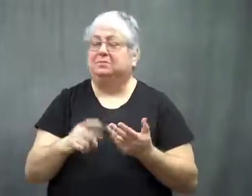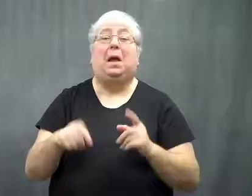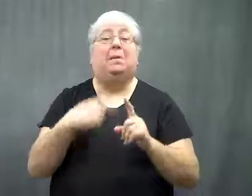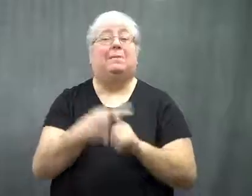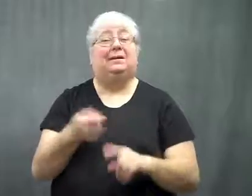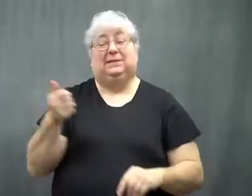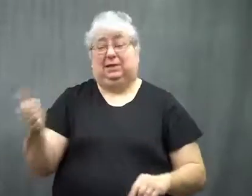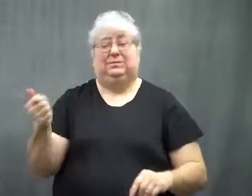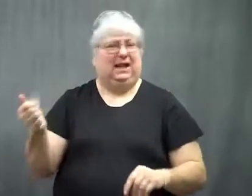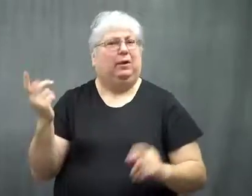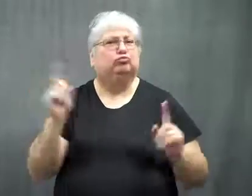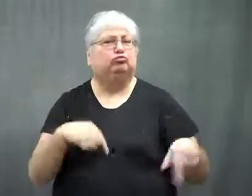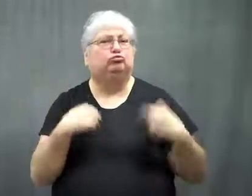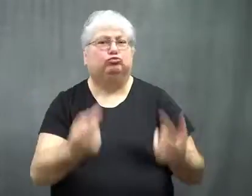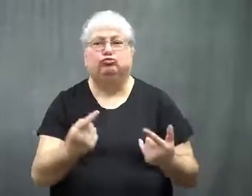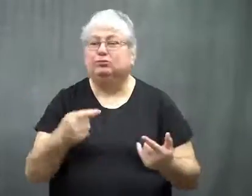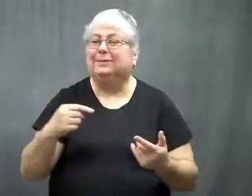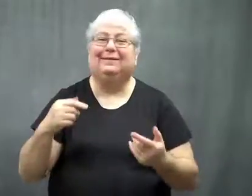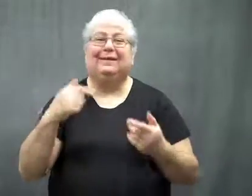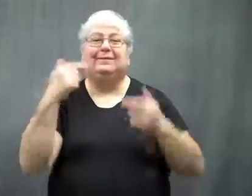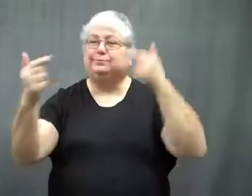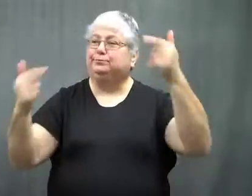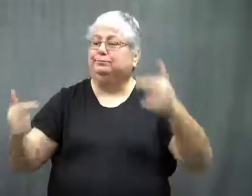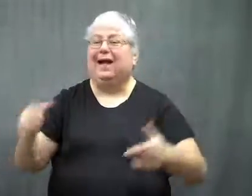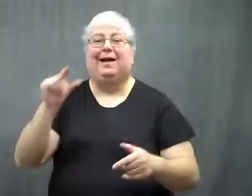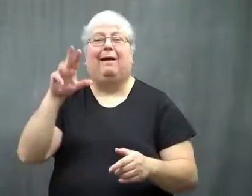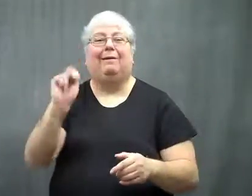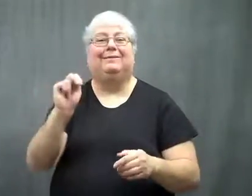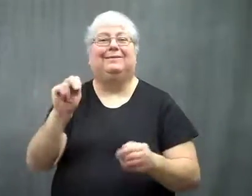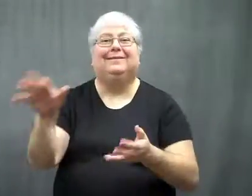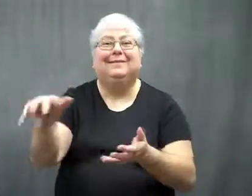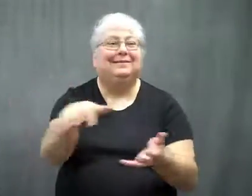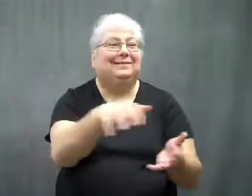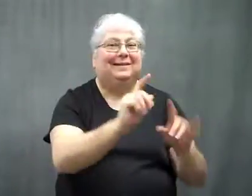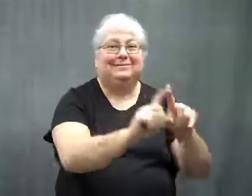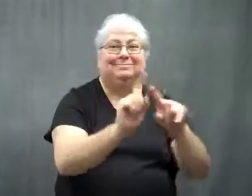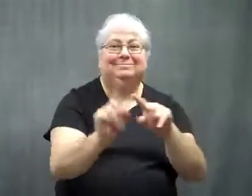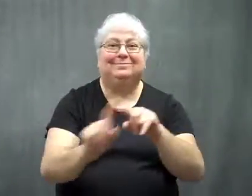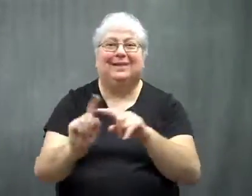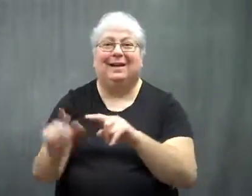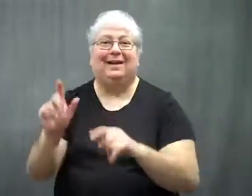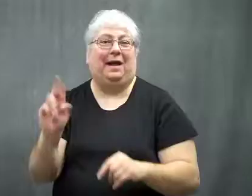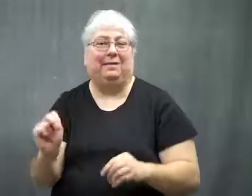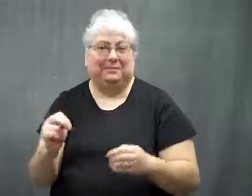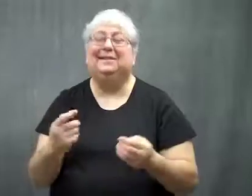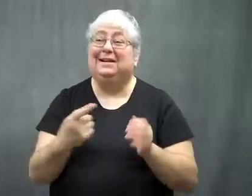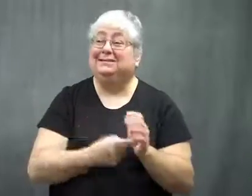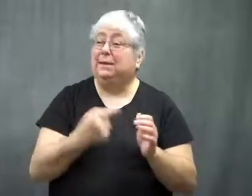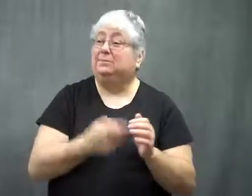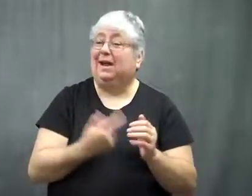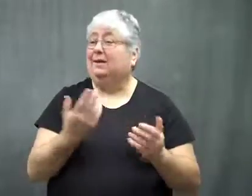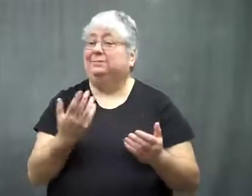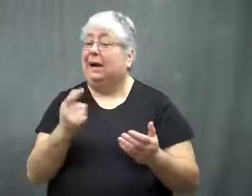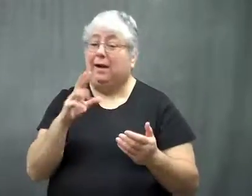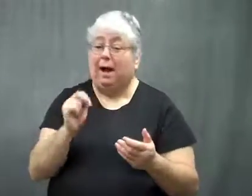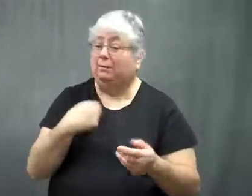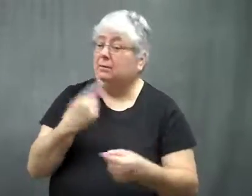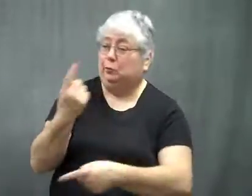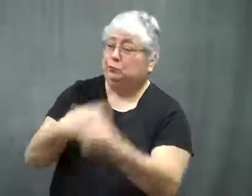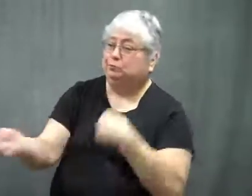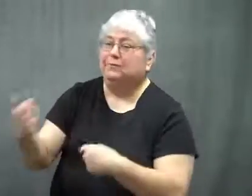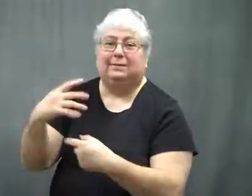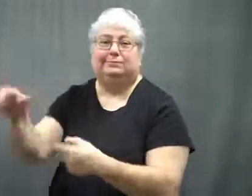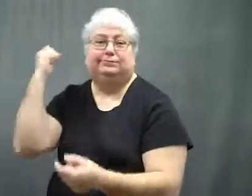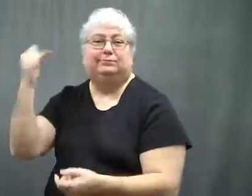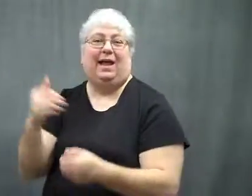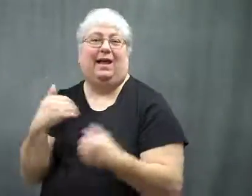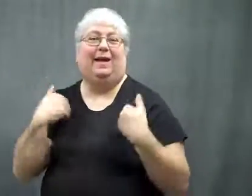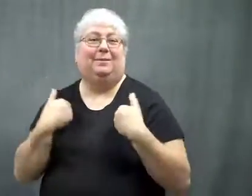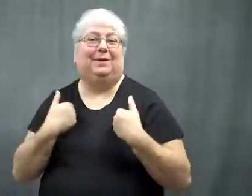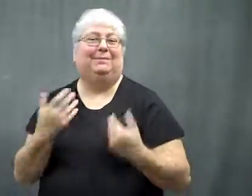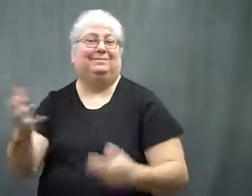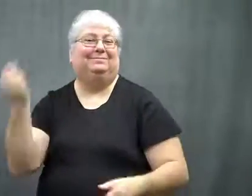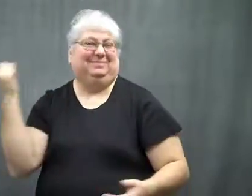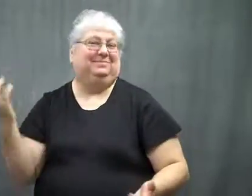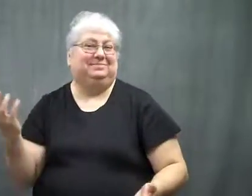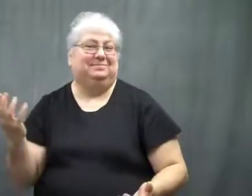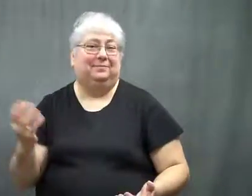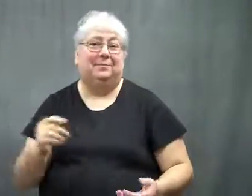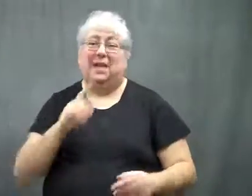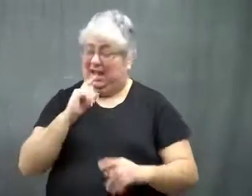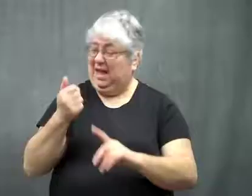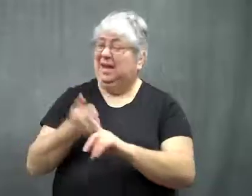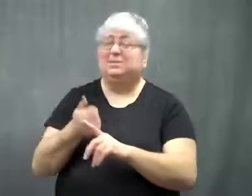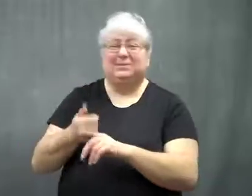He was also a gun collector. Sometimes, he traded guns for animals.